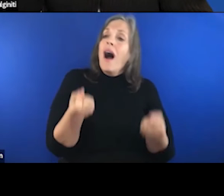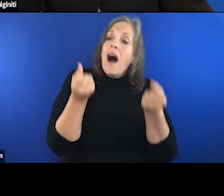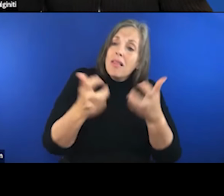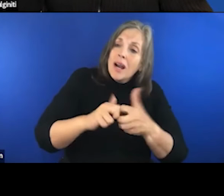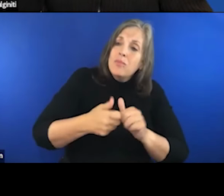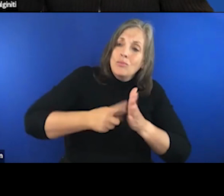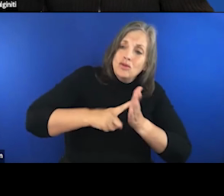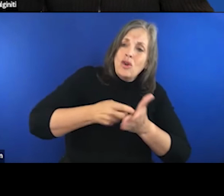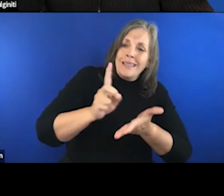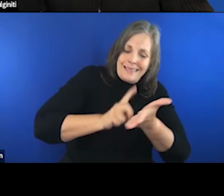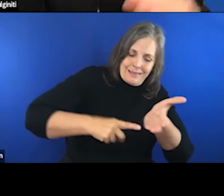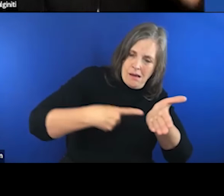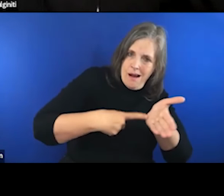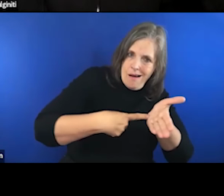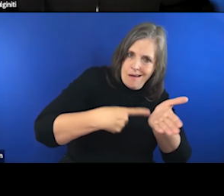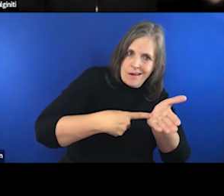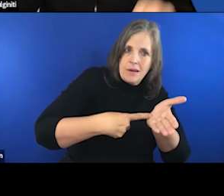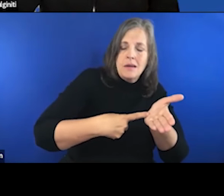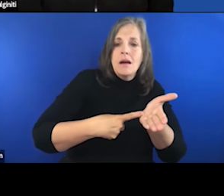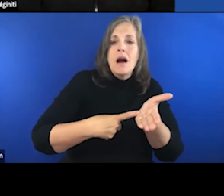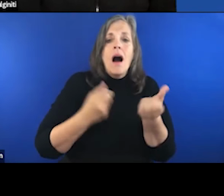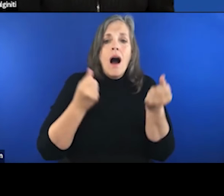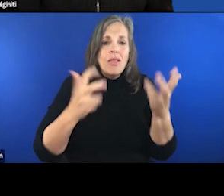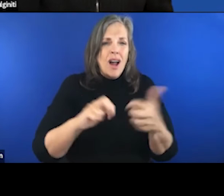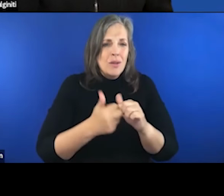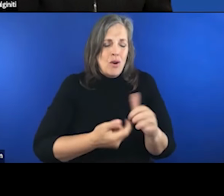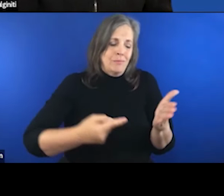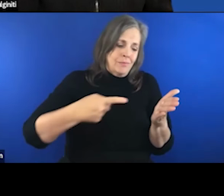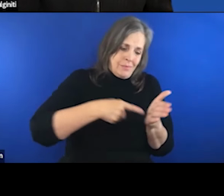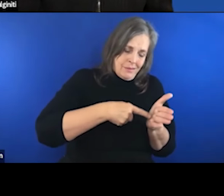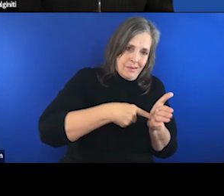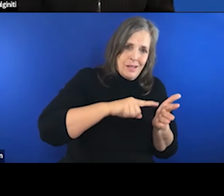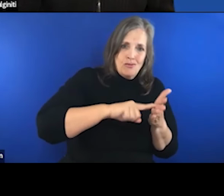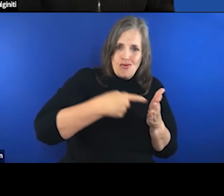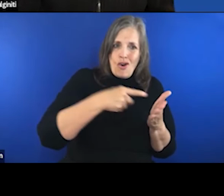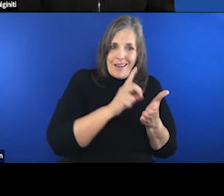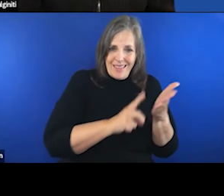lot of these problems are are initiated in the design process does that uh answer your question